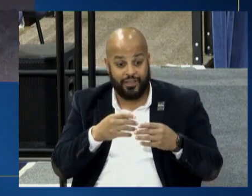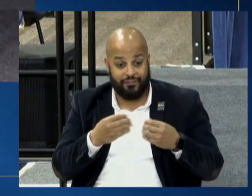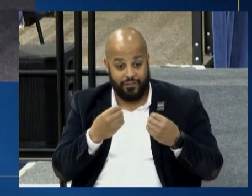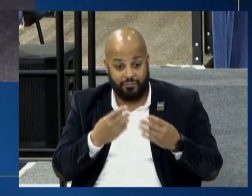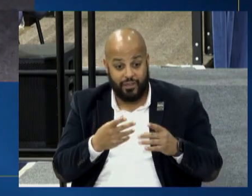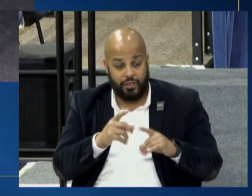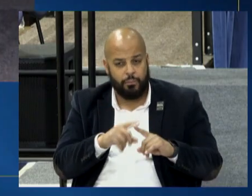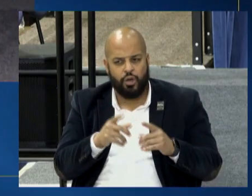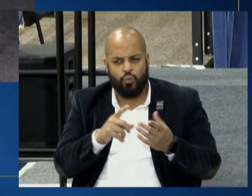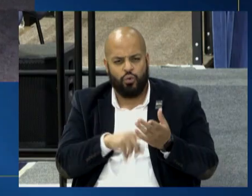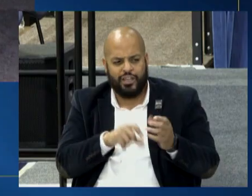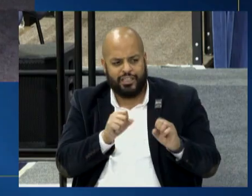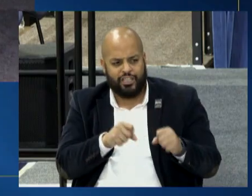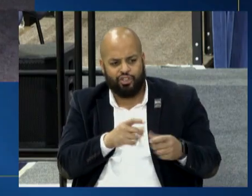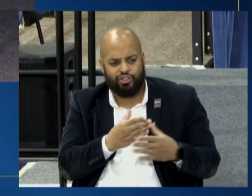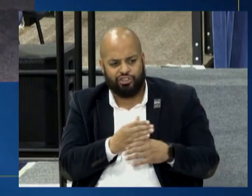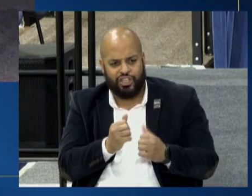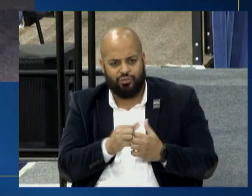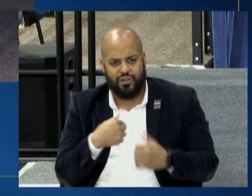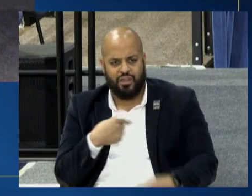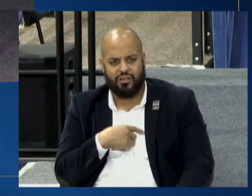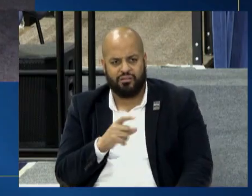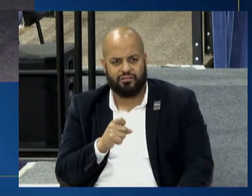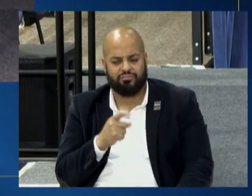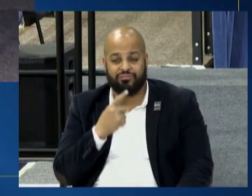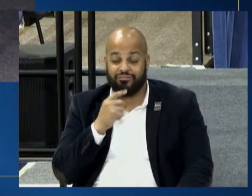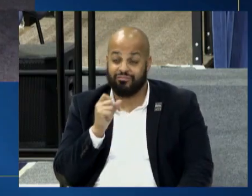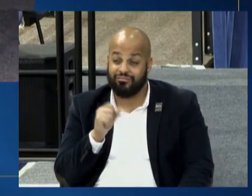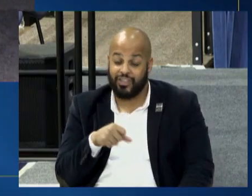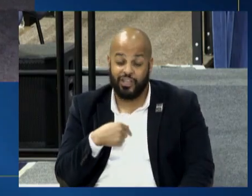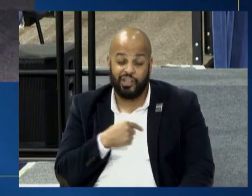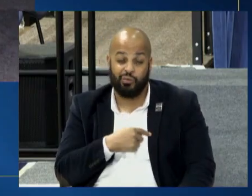Susan Monarez: Yeah. I mean, we're very excited about what we've already launched, specifically